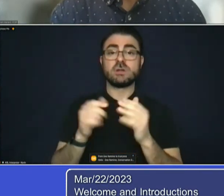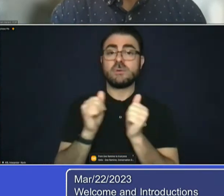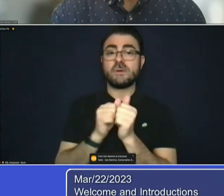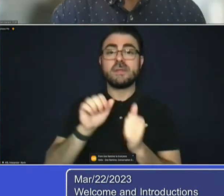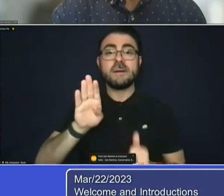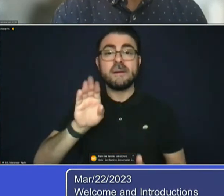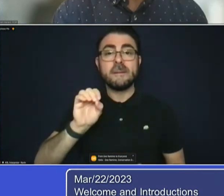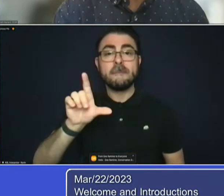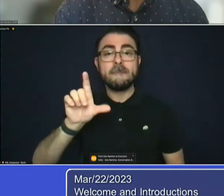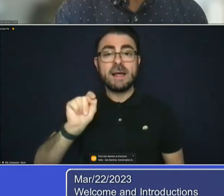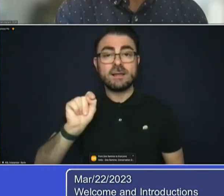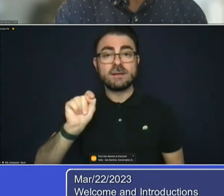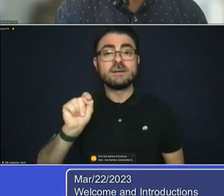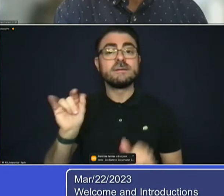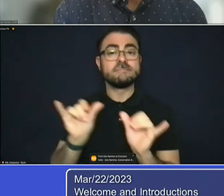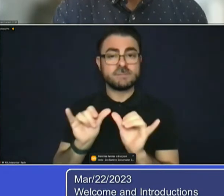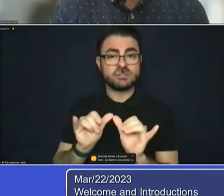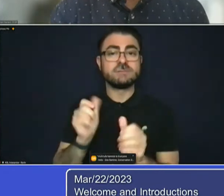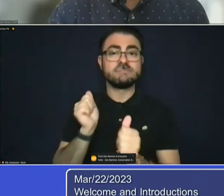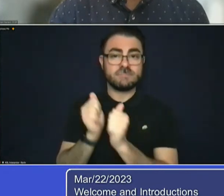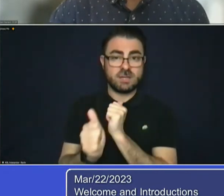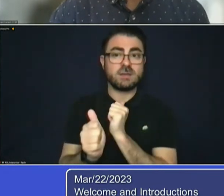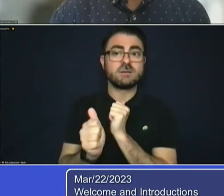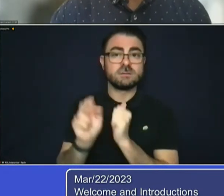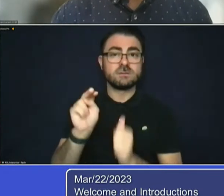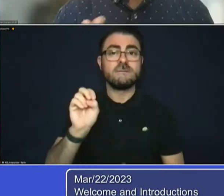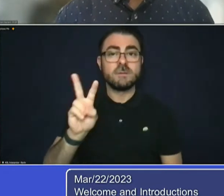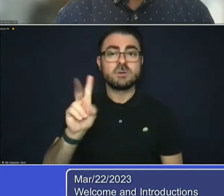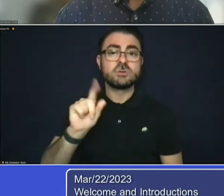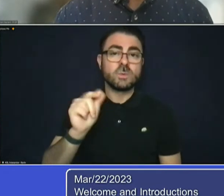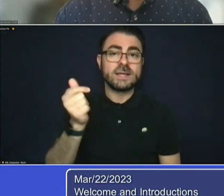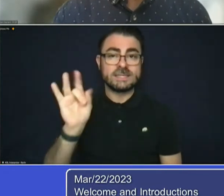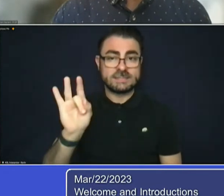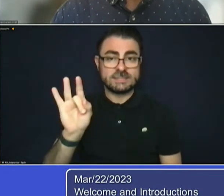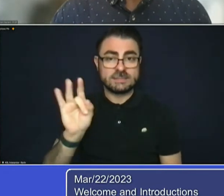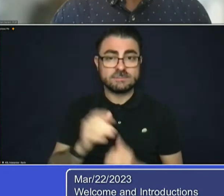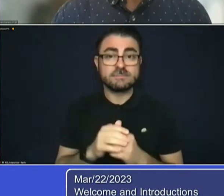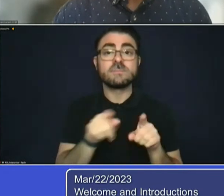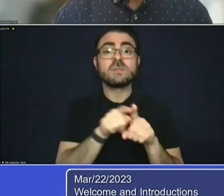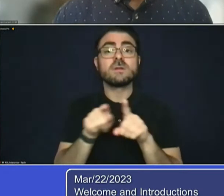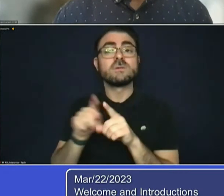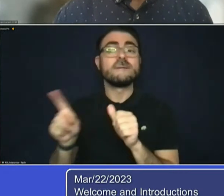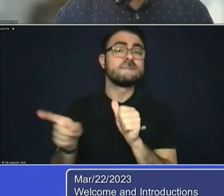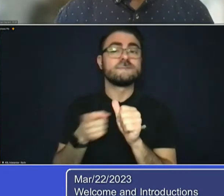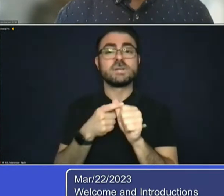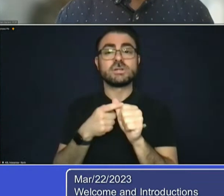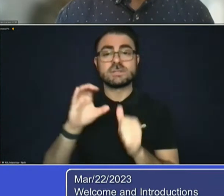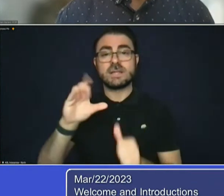THE PROGRAM WAS FUNDED BY A BALLOT MEASURE PASSED BY 65% OF